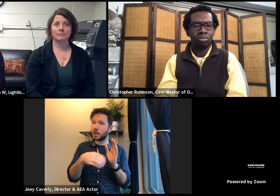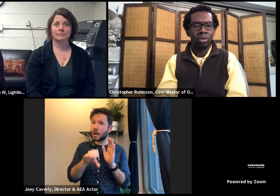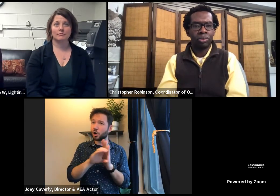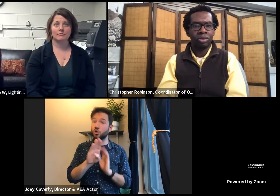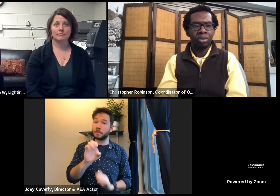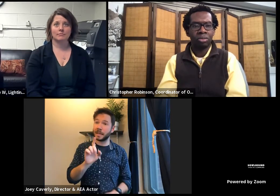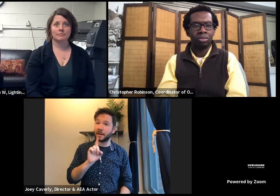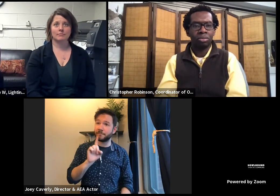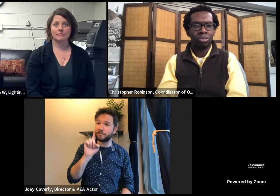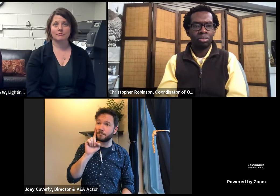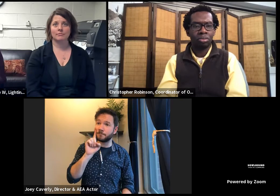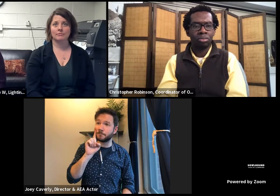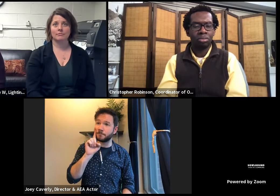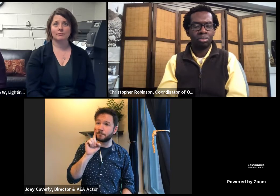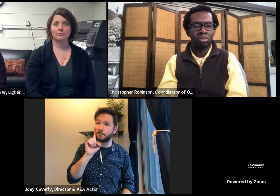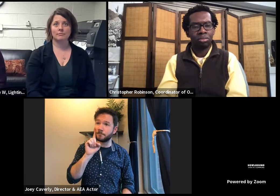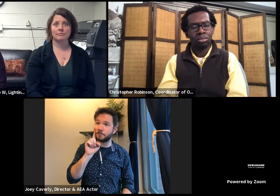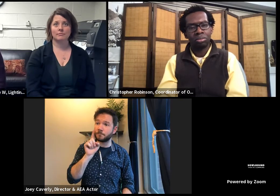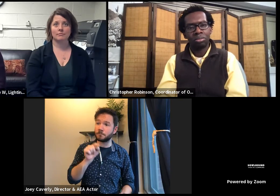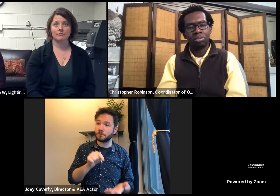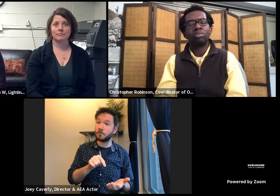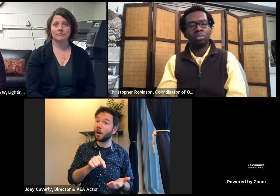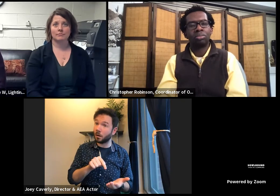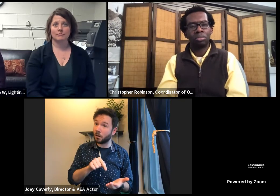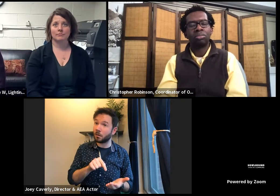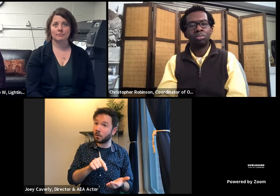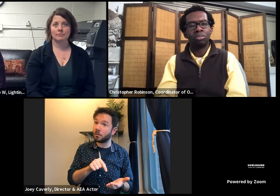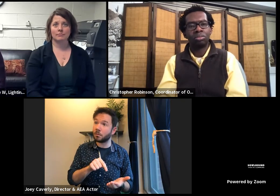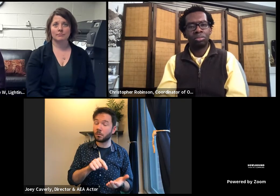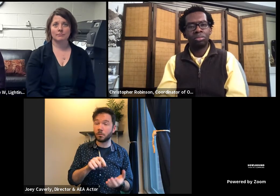as you're looking over different options,